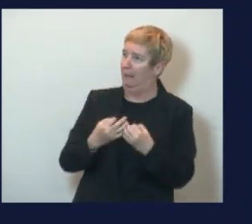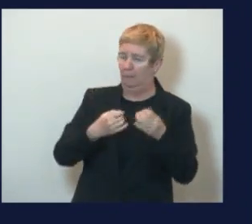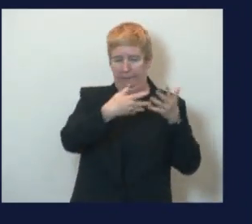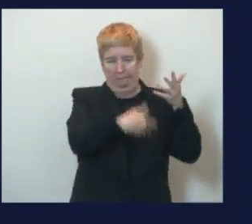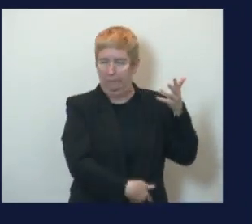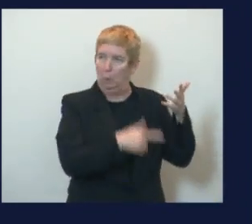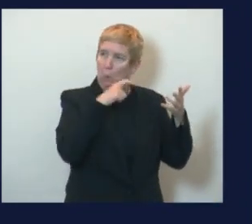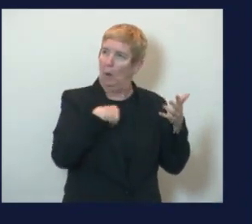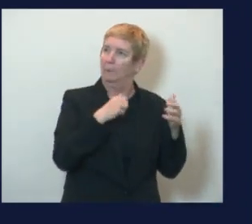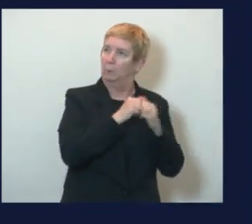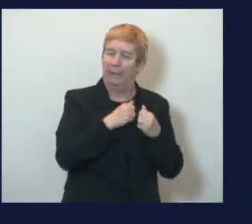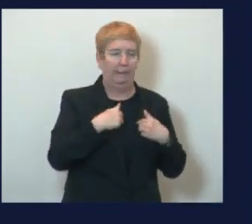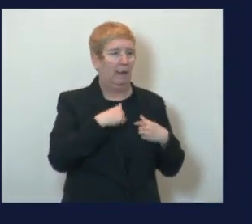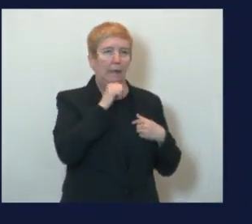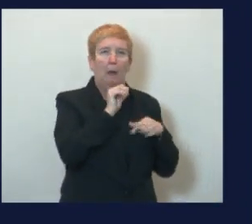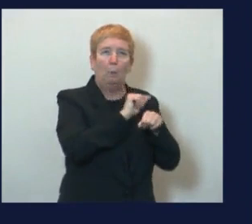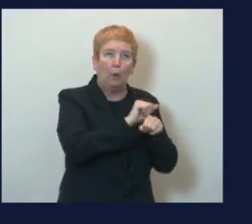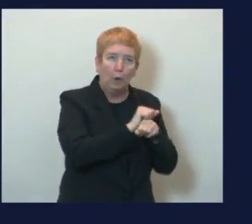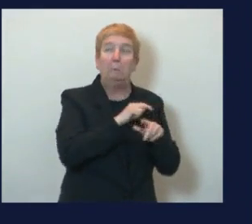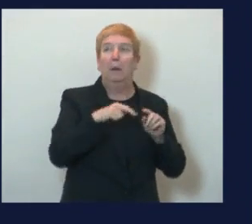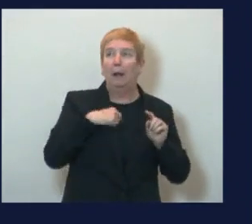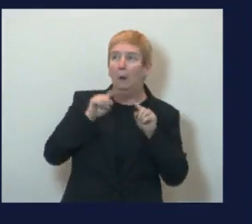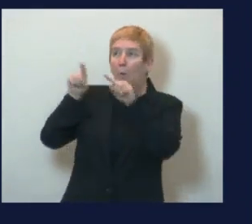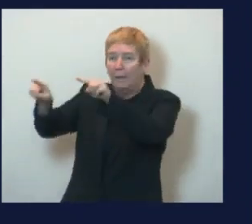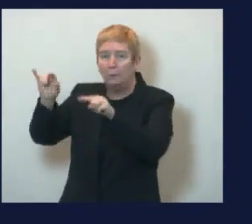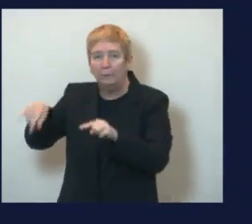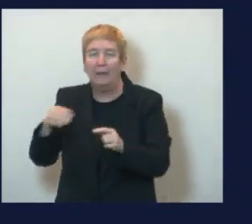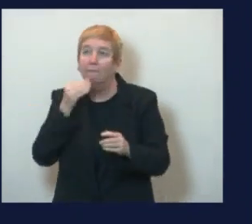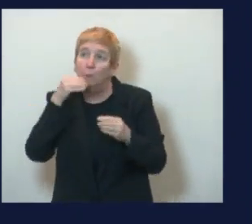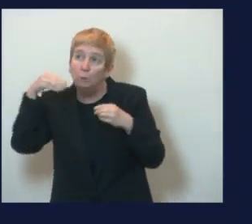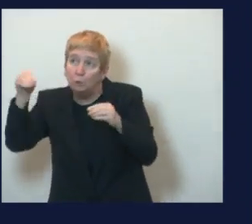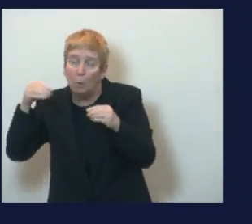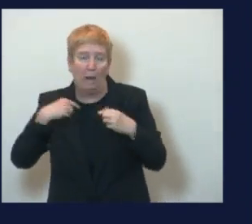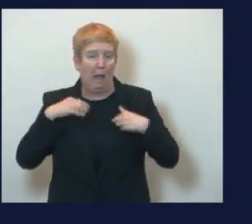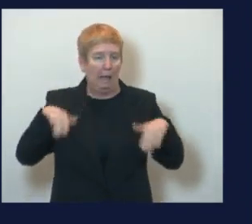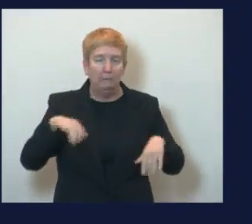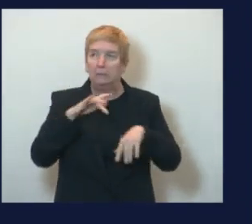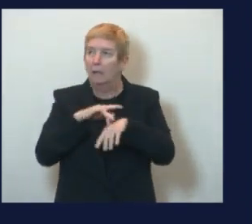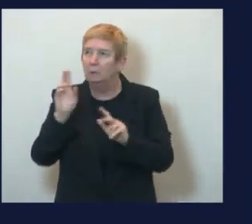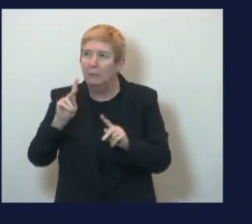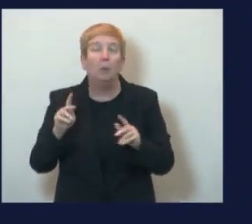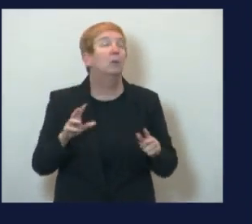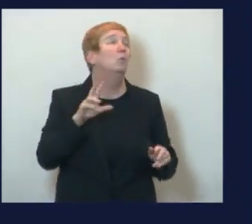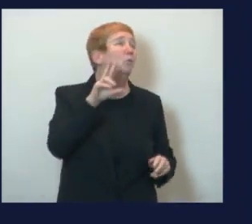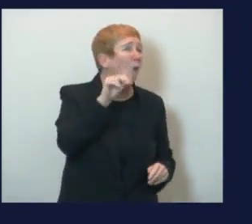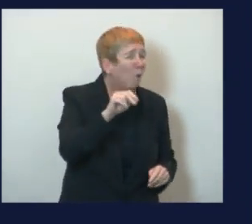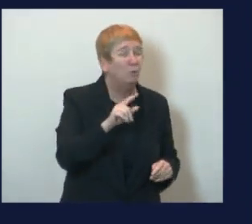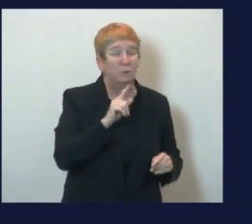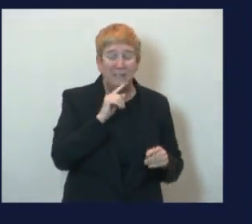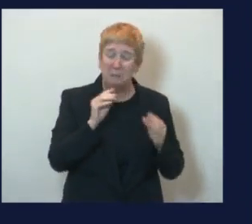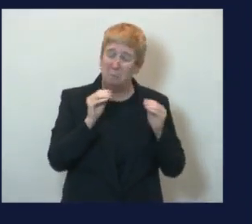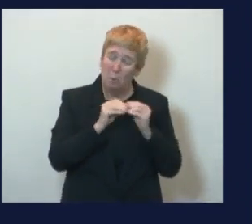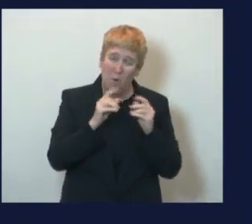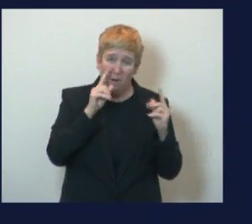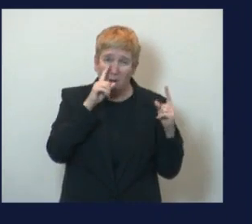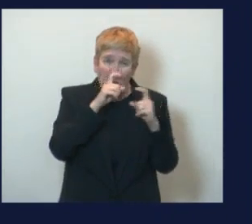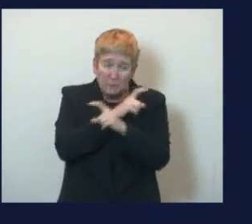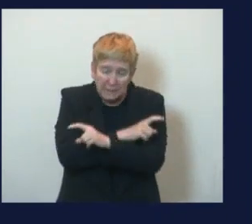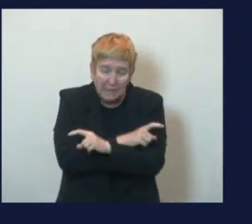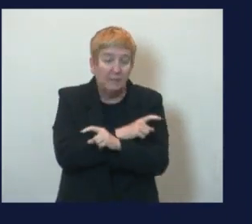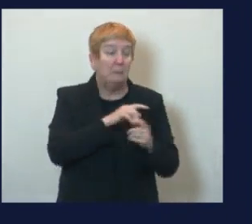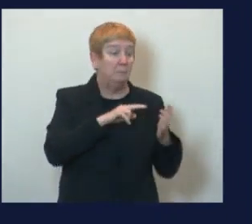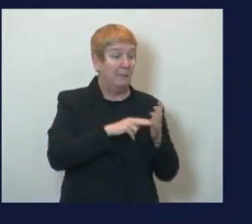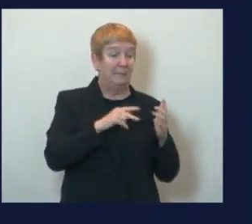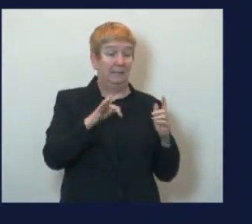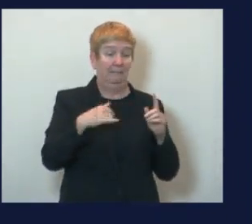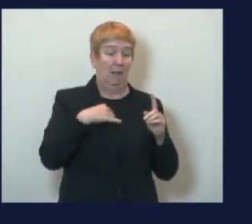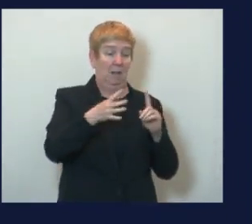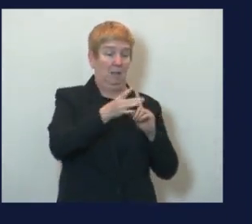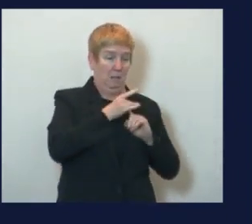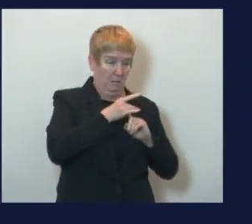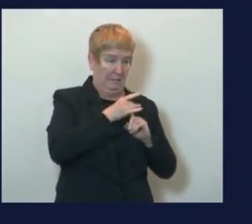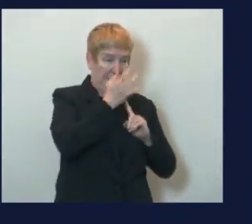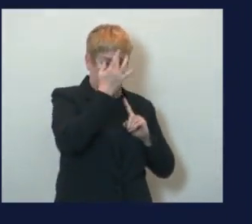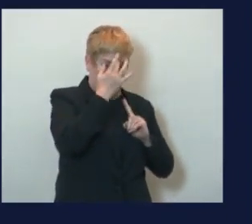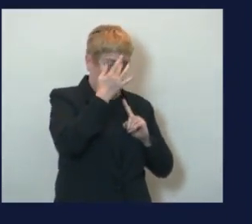COVID-19 I WAS IDENTIFIED AS POSITIVE HERE’S THE FAMILY MEMBERS I WAS AROUND I’M NOT WORKING AND I WENT TO THIS GROCERY STORY DIDN’T TOUCH ANYONE WE’RE DONE NO YOU HAVE TO